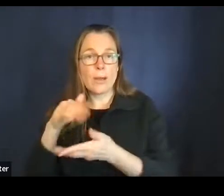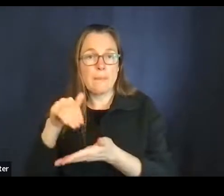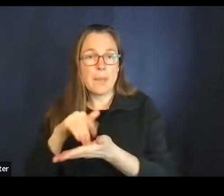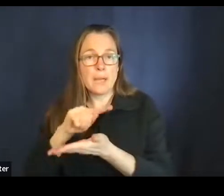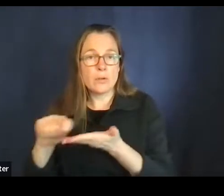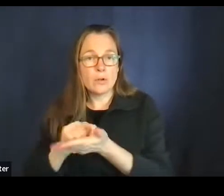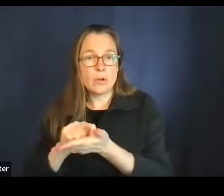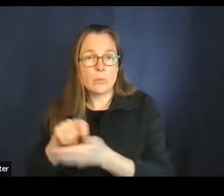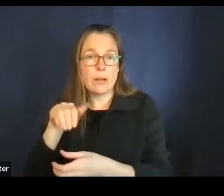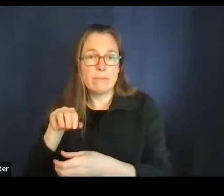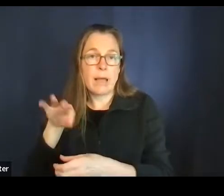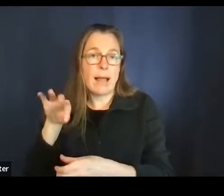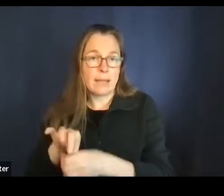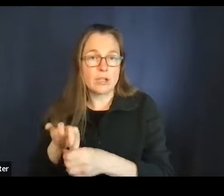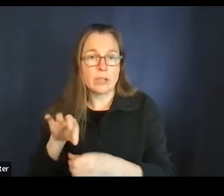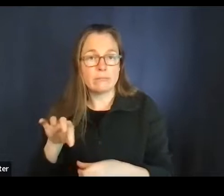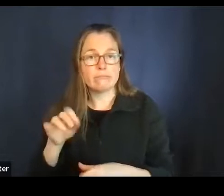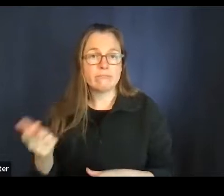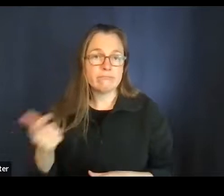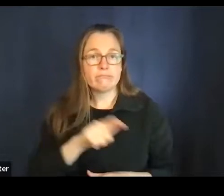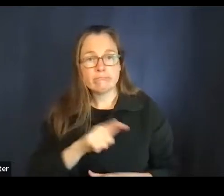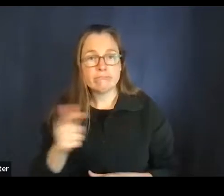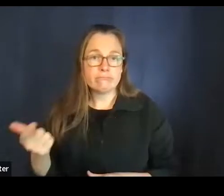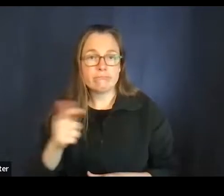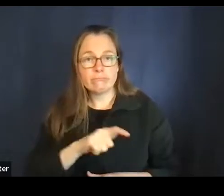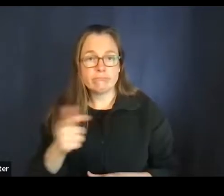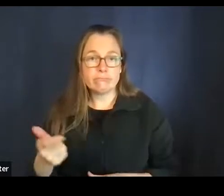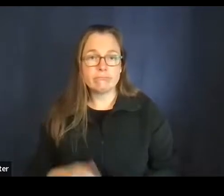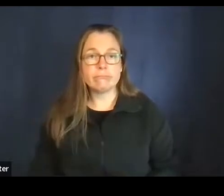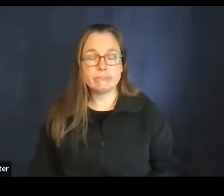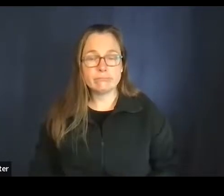Or in other words, they'll be with the governor’s race.